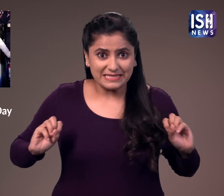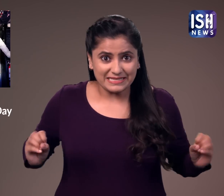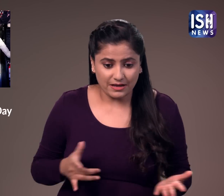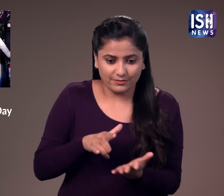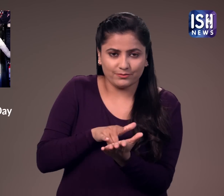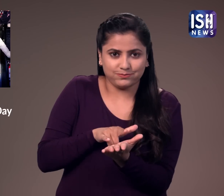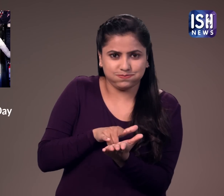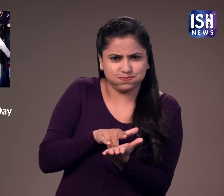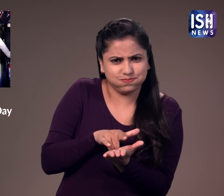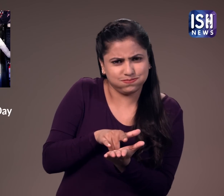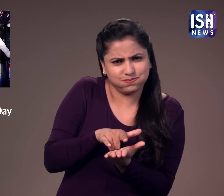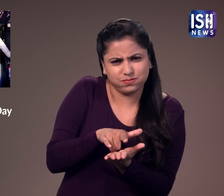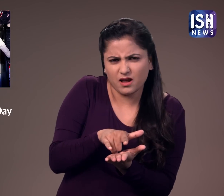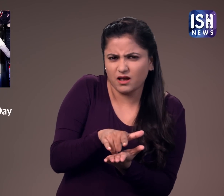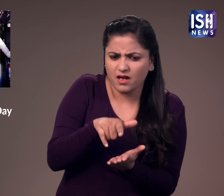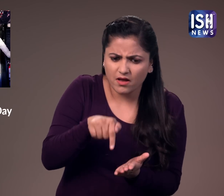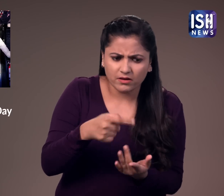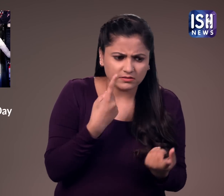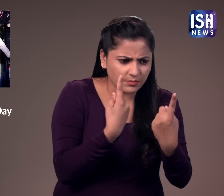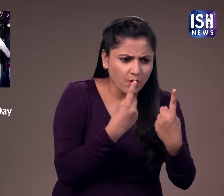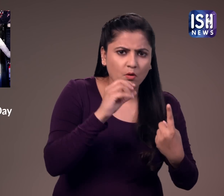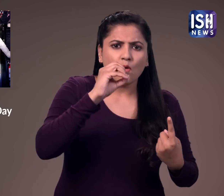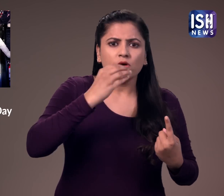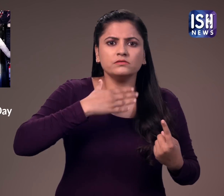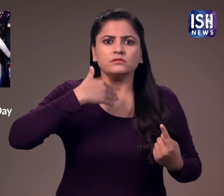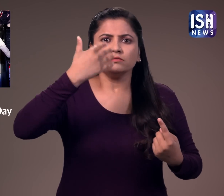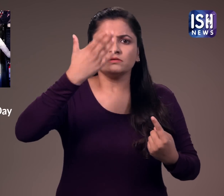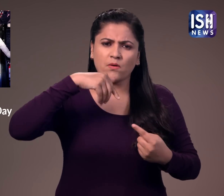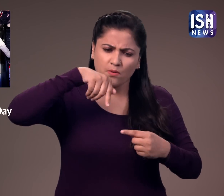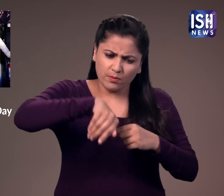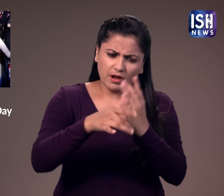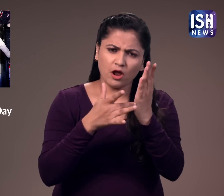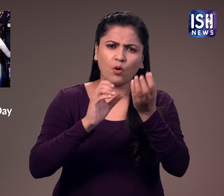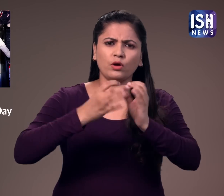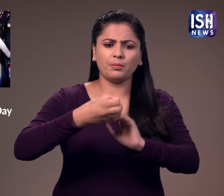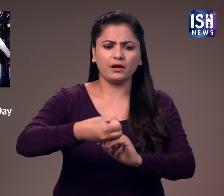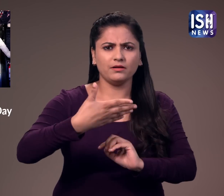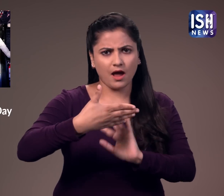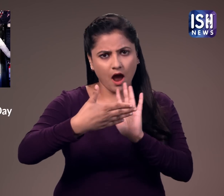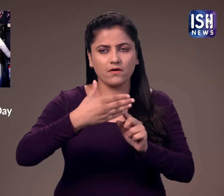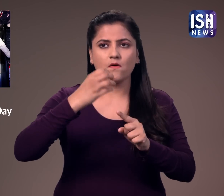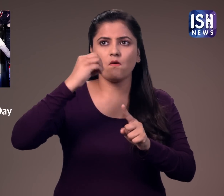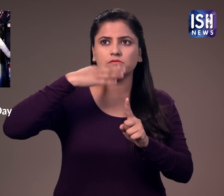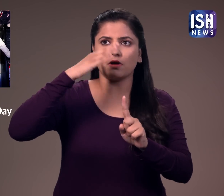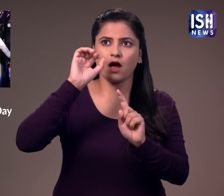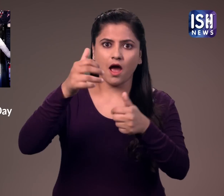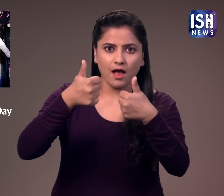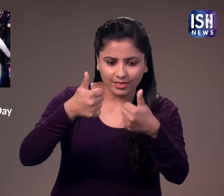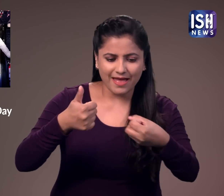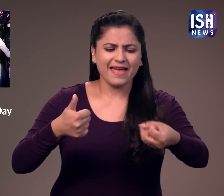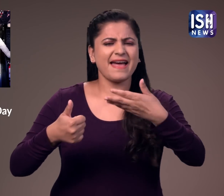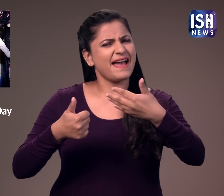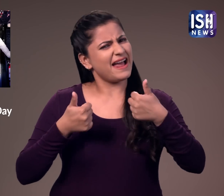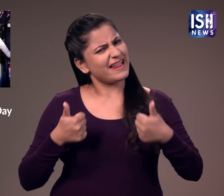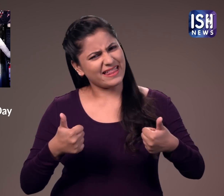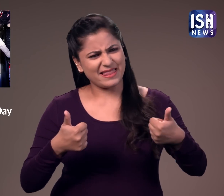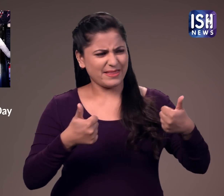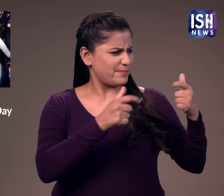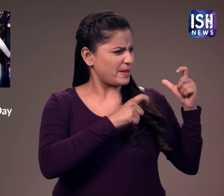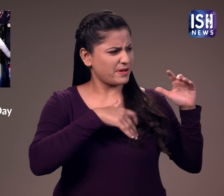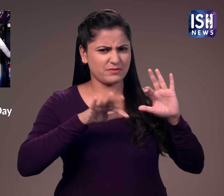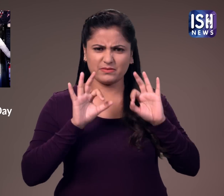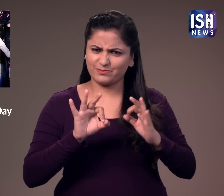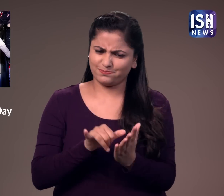Before take off, all the parameters of oxygen etc were found to be fine.